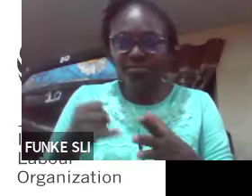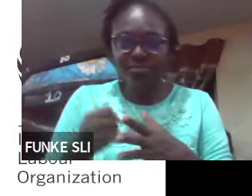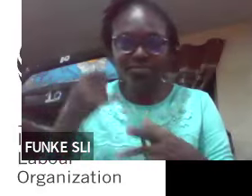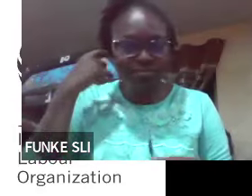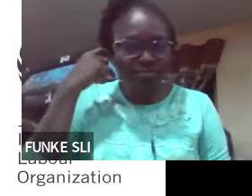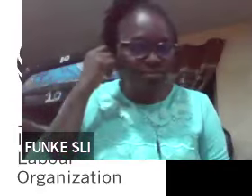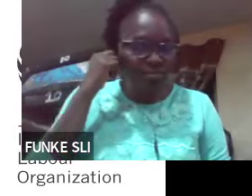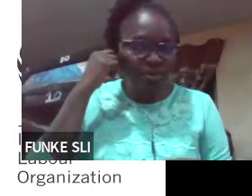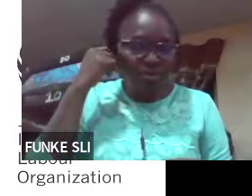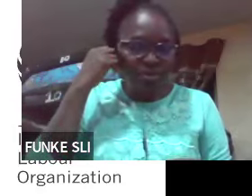Dotun Akinseinde: because, yeah, you got Demo.